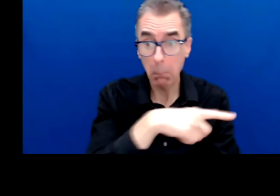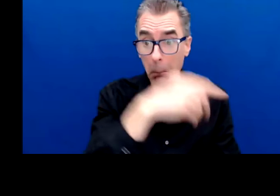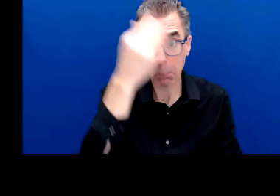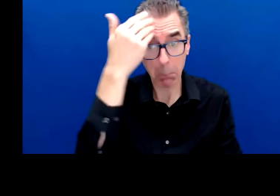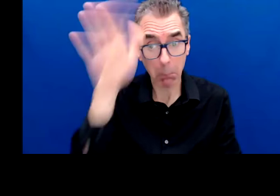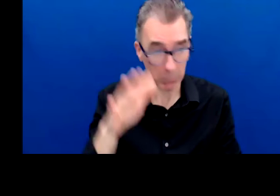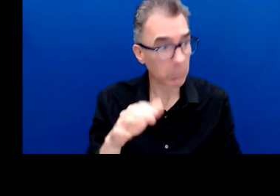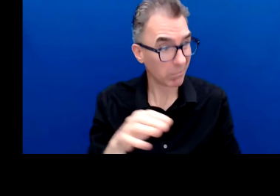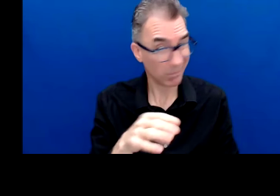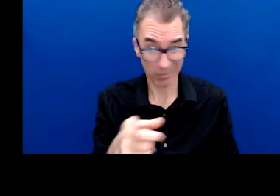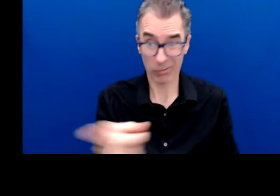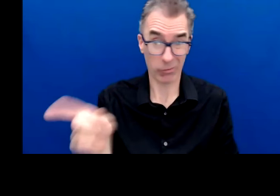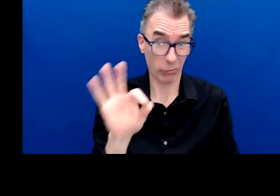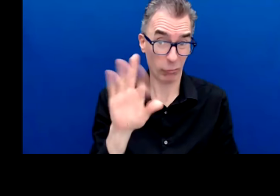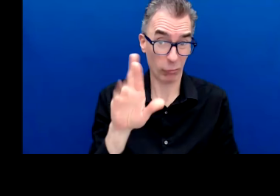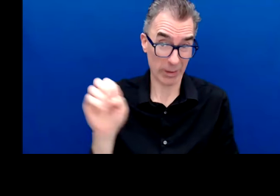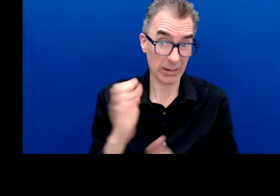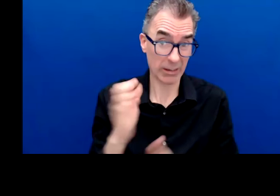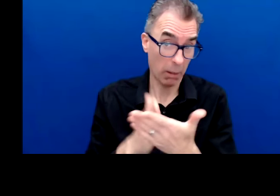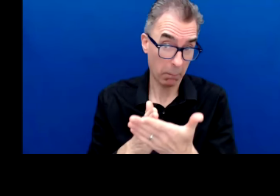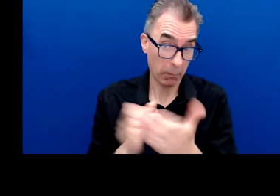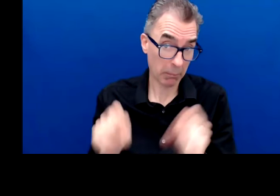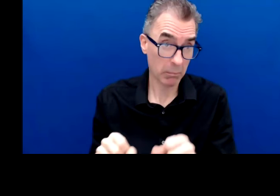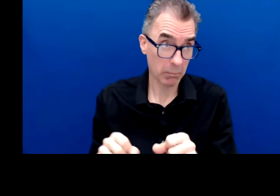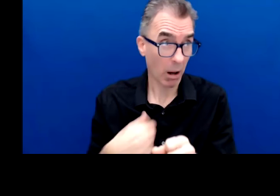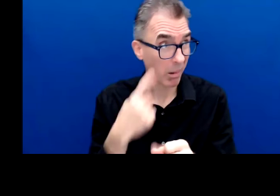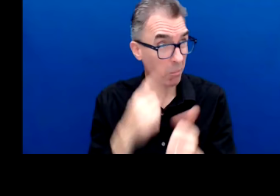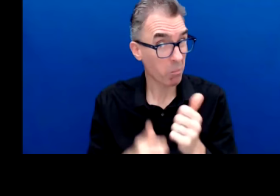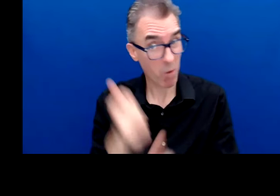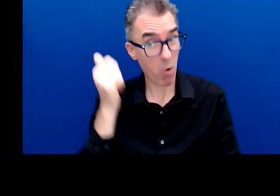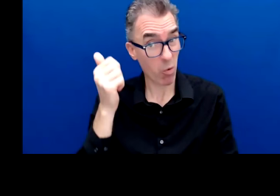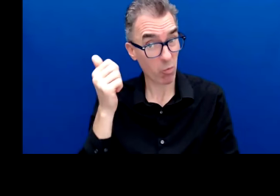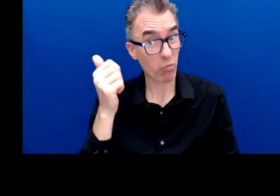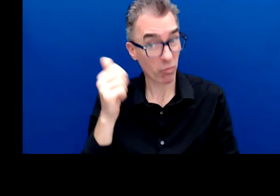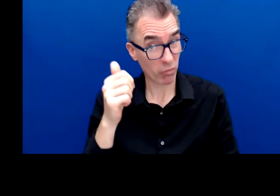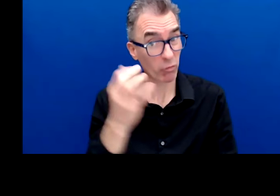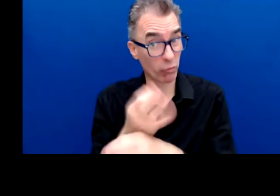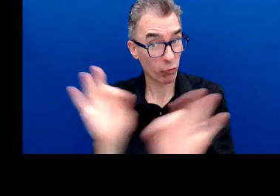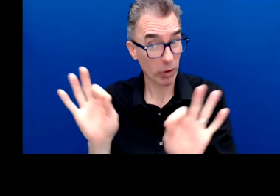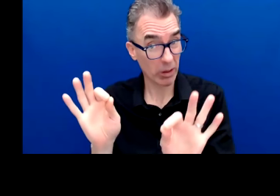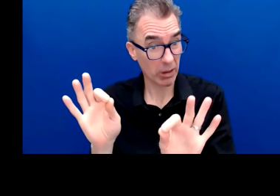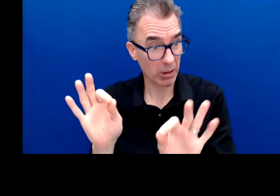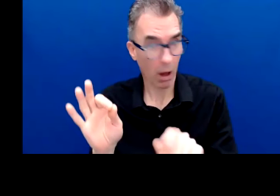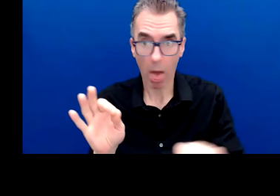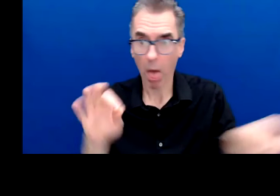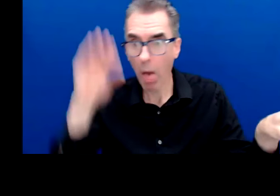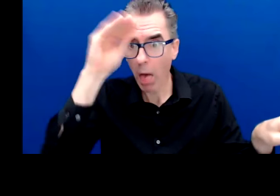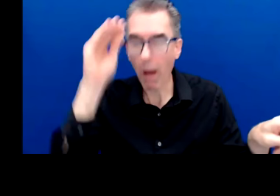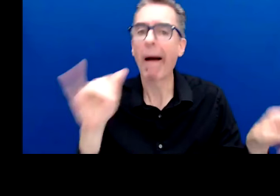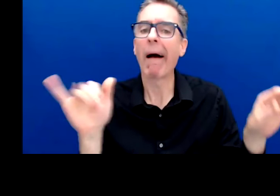So again, I probably say majority. If not most are for free. So again, if there's any questions that you have about these referrals,